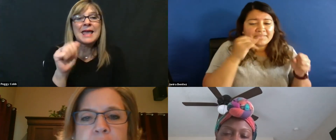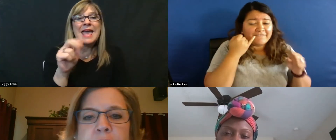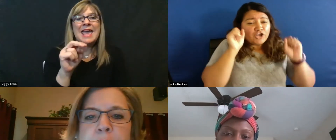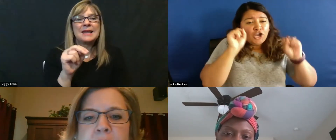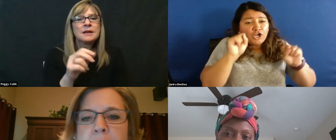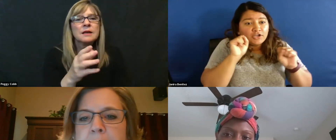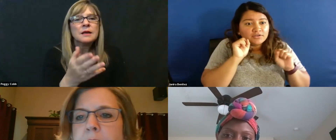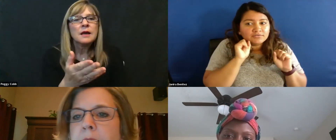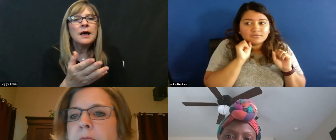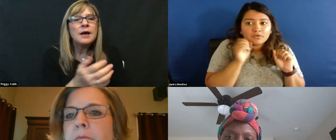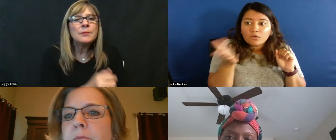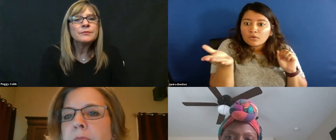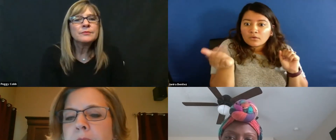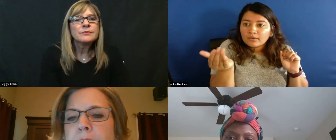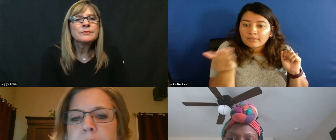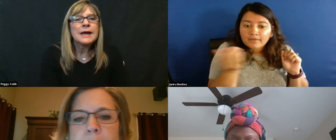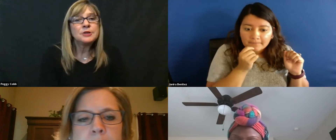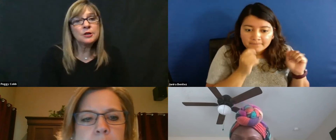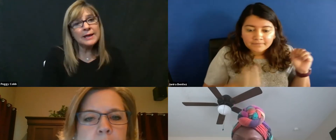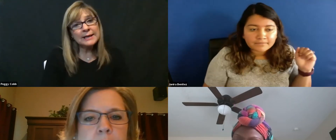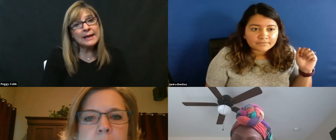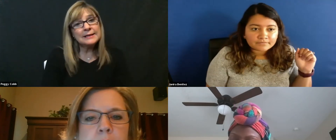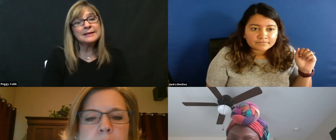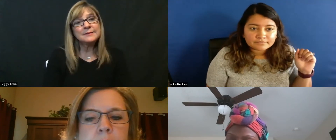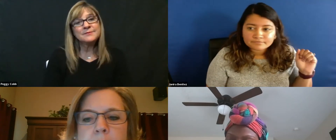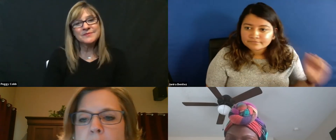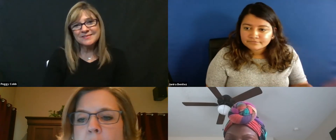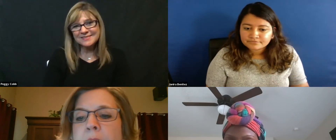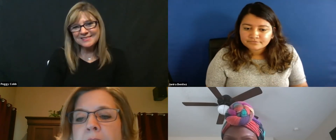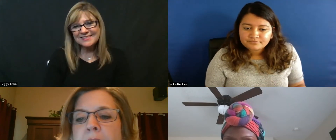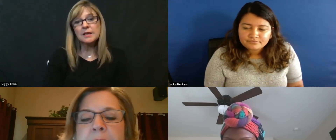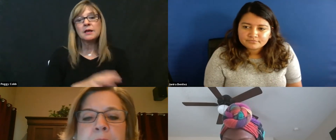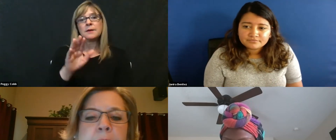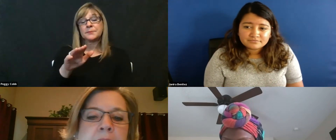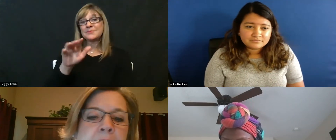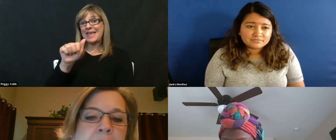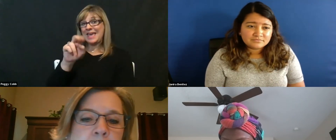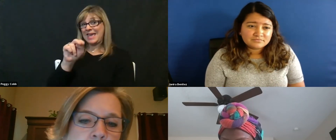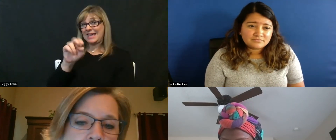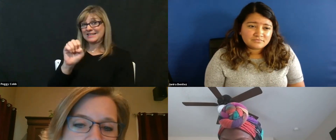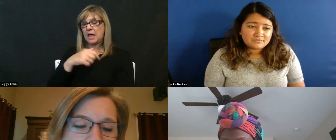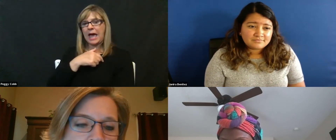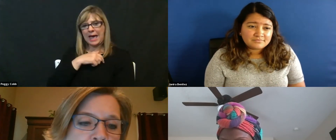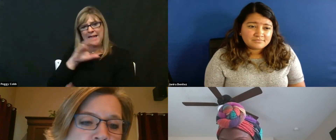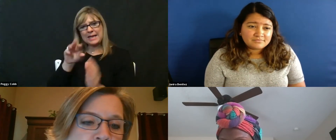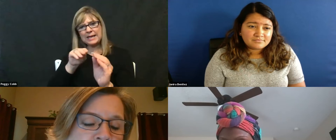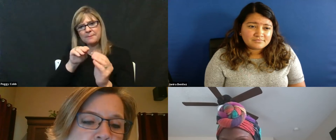I'm not sure who was talking. I'm sorry, go ahead Anne. Well I've put my name and my email address